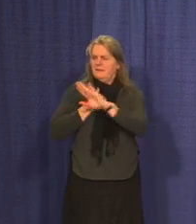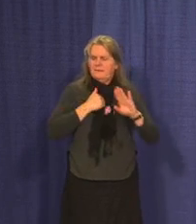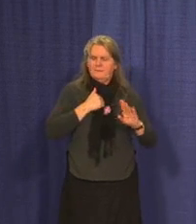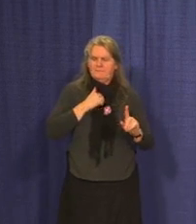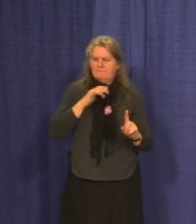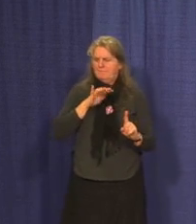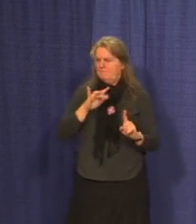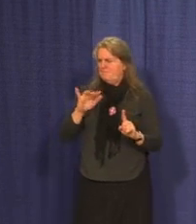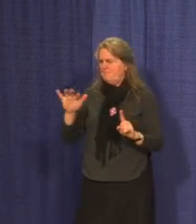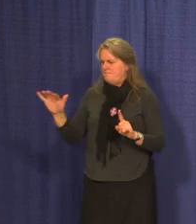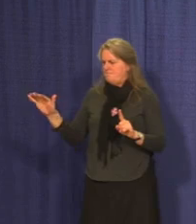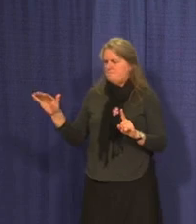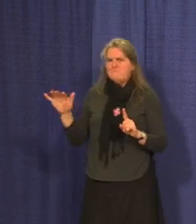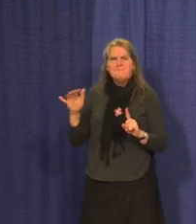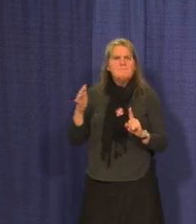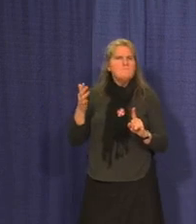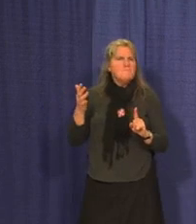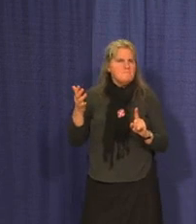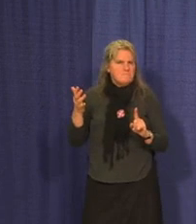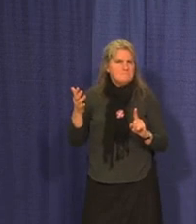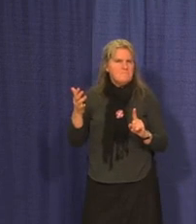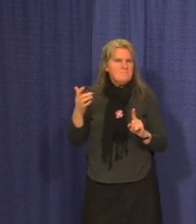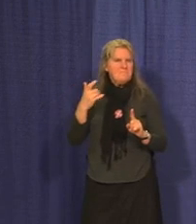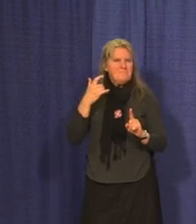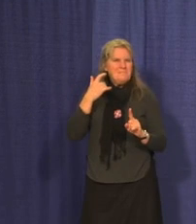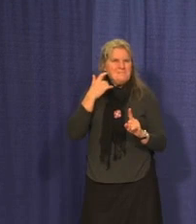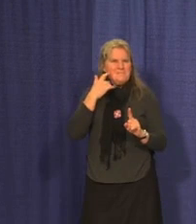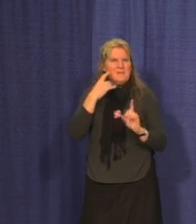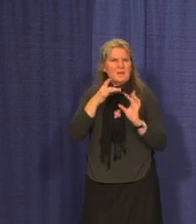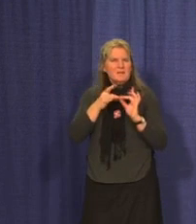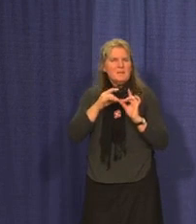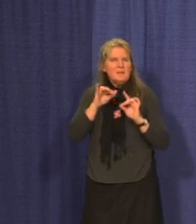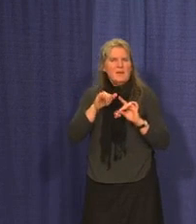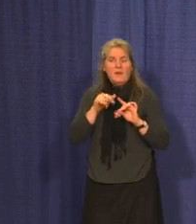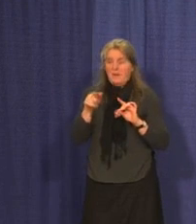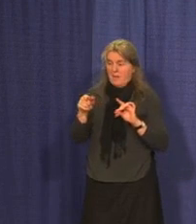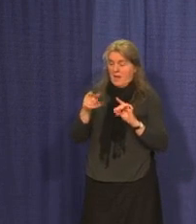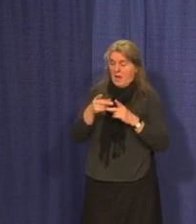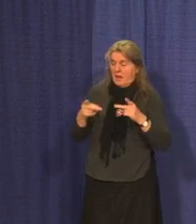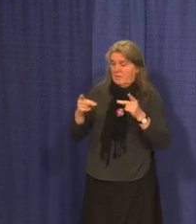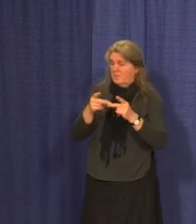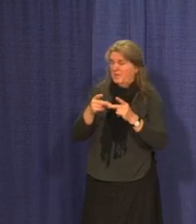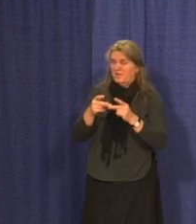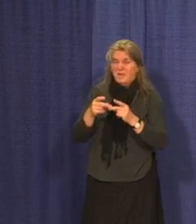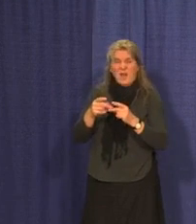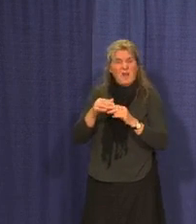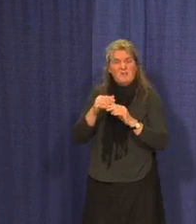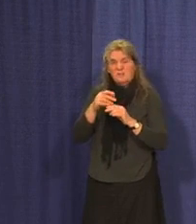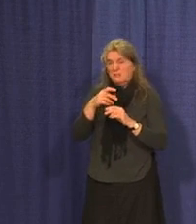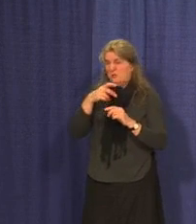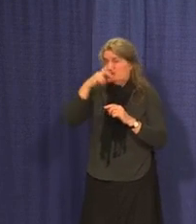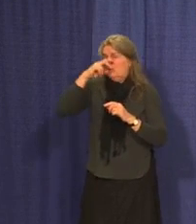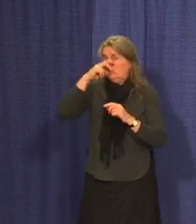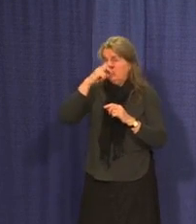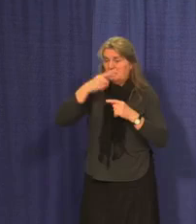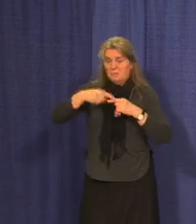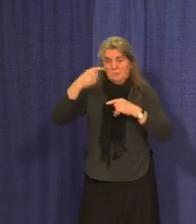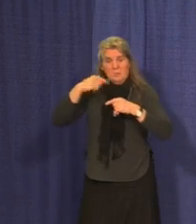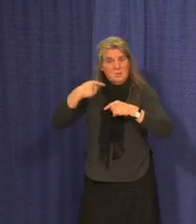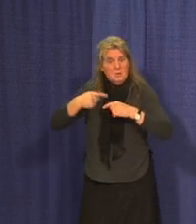look around the country, I mentioned this in my notes but even in places with some of the